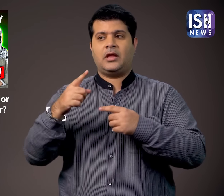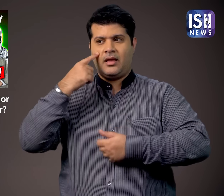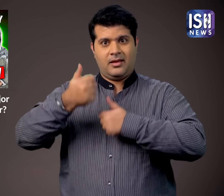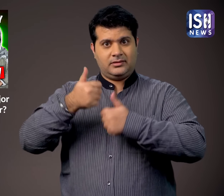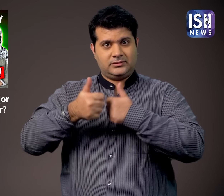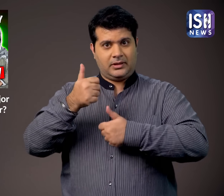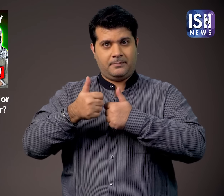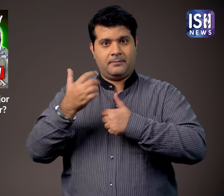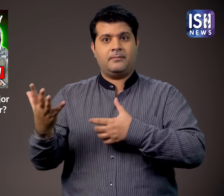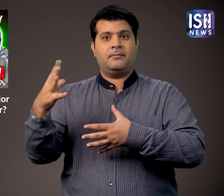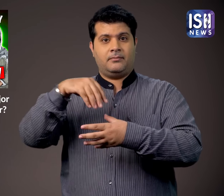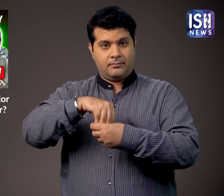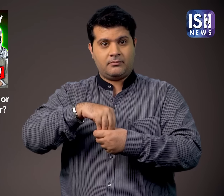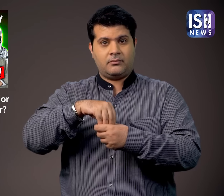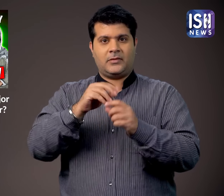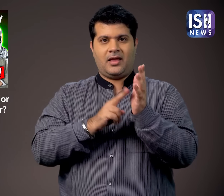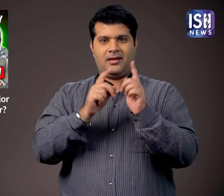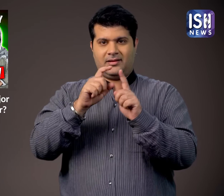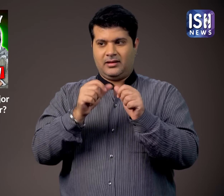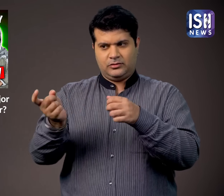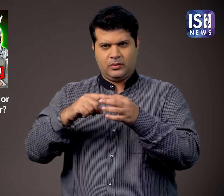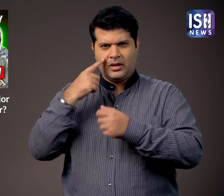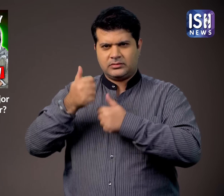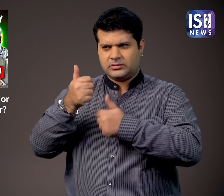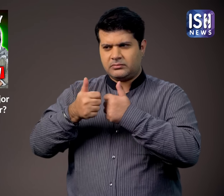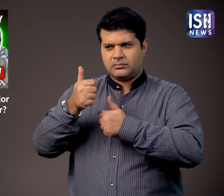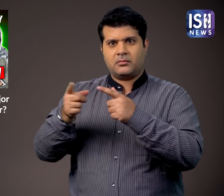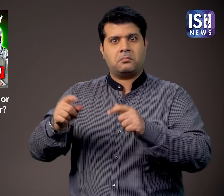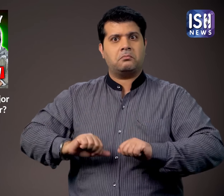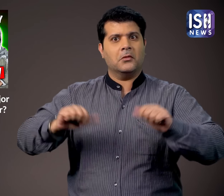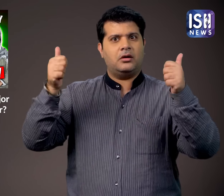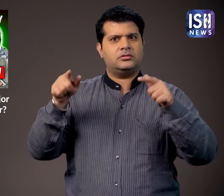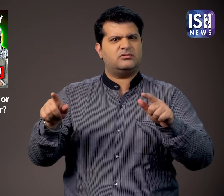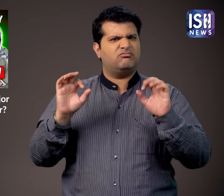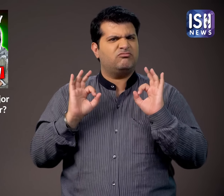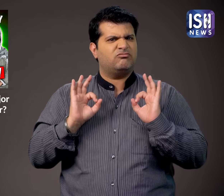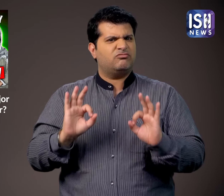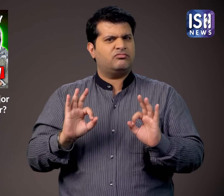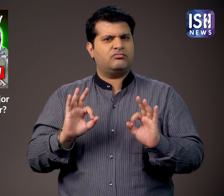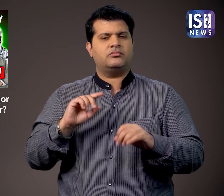He passed the entrance exam and joined the NDA.